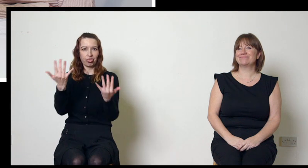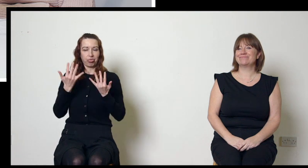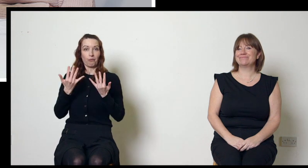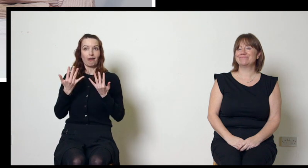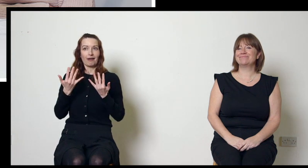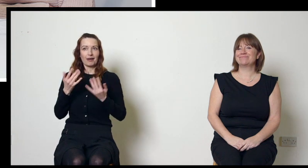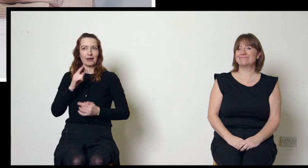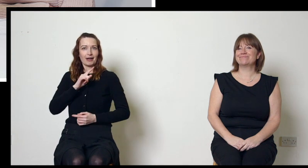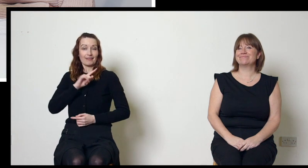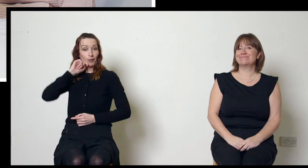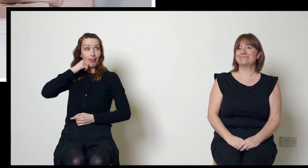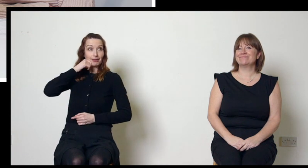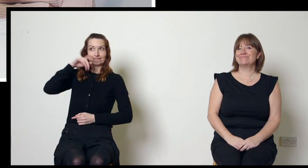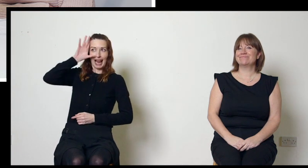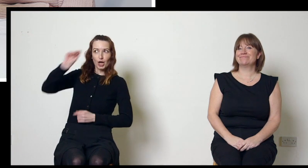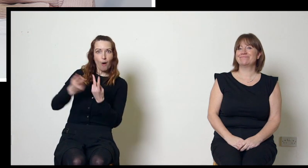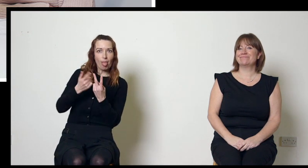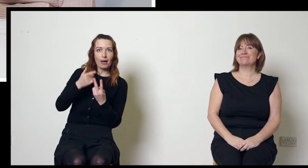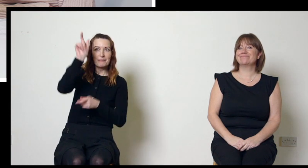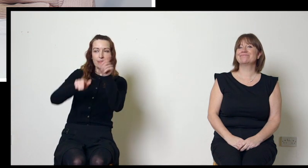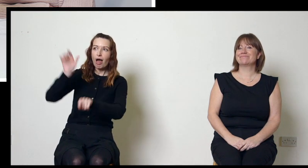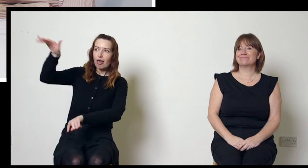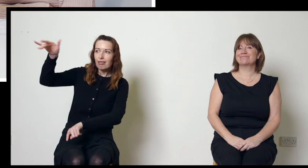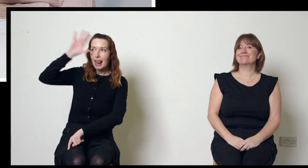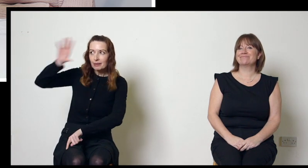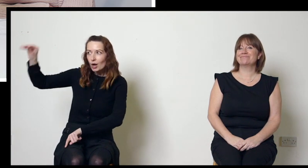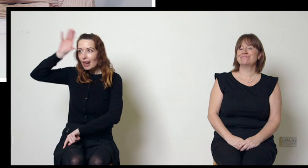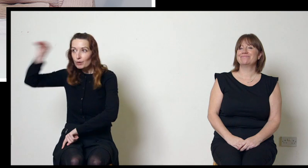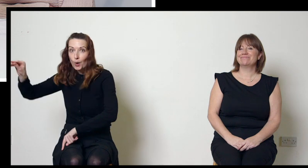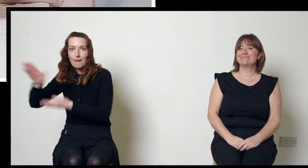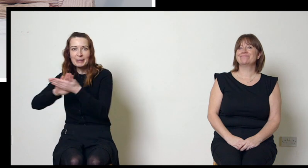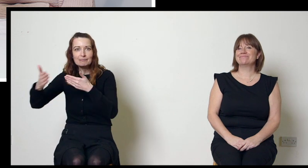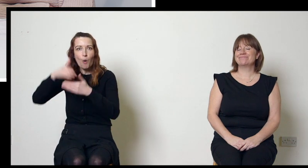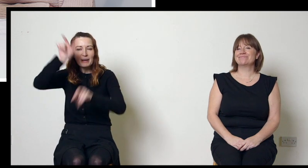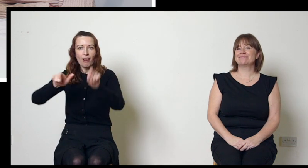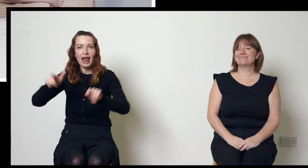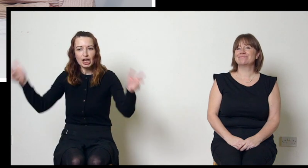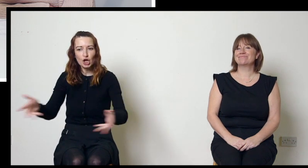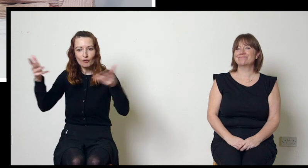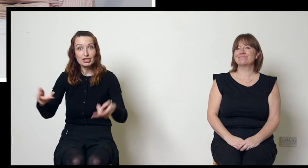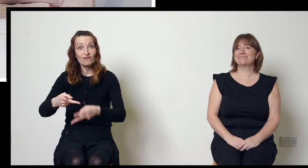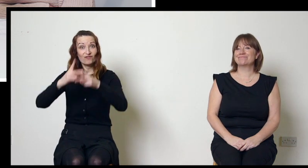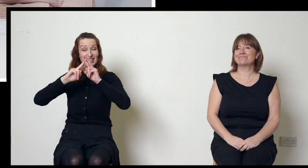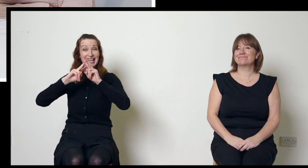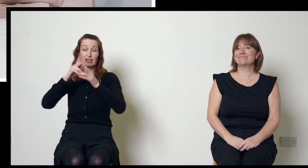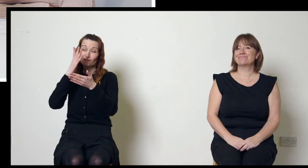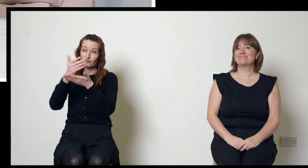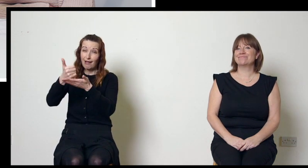and then they will tell over people about things that we do and encourage them to come. But yeah, I think that's definitely it's helped us with that I would say.